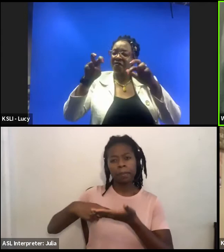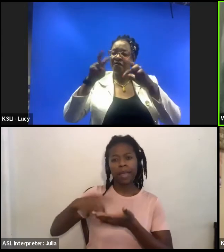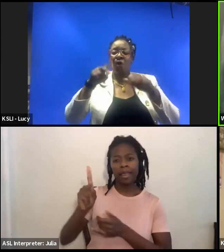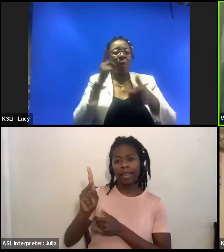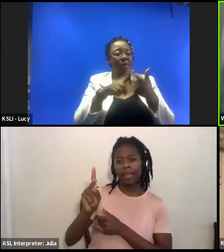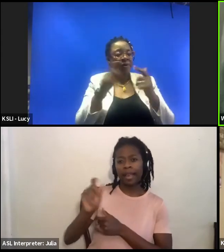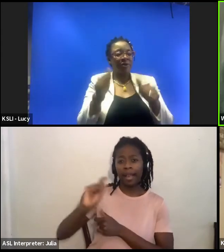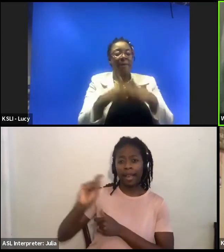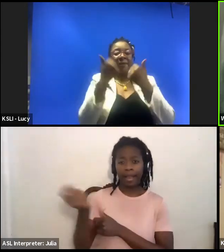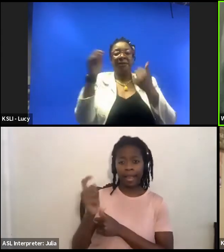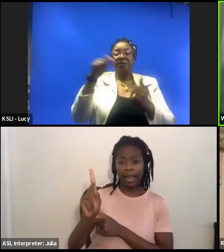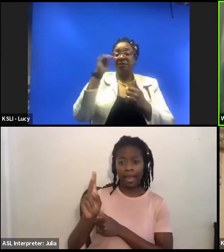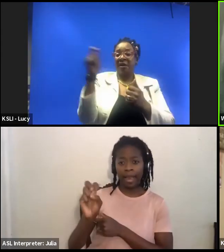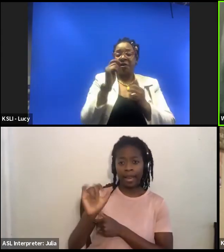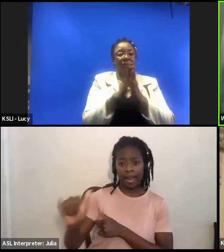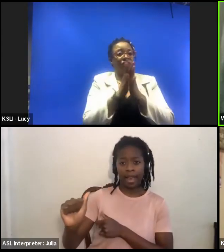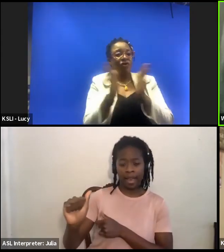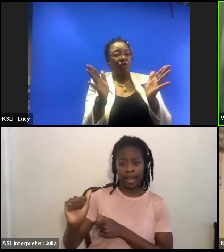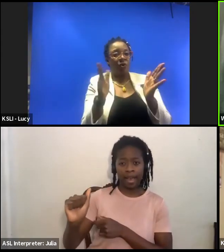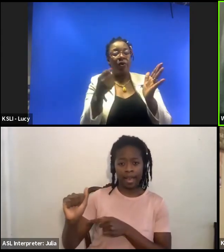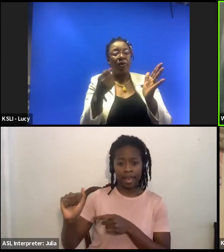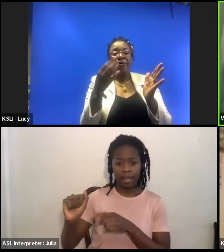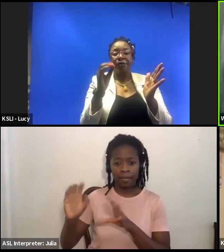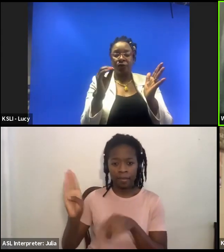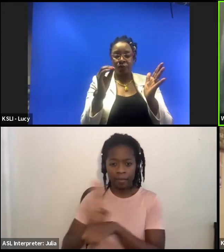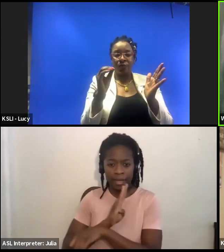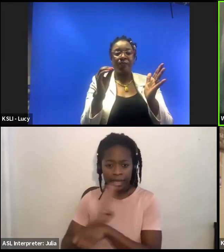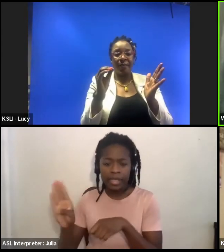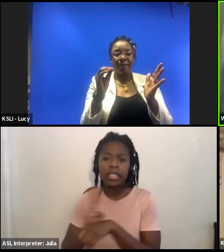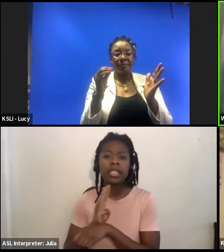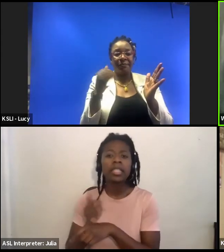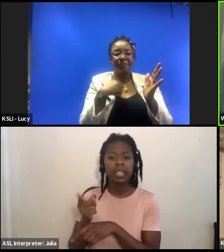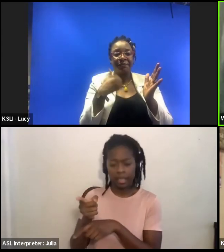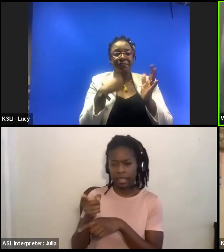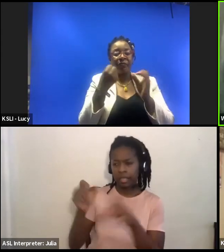And so I got to perform on a lot of professional shows